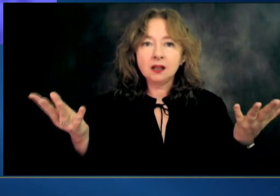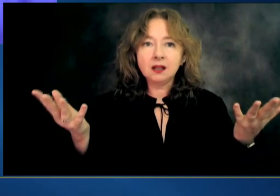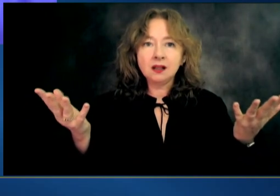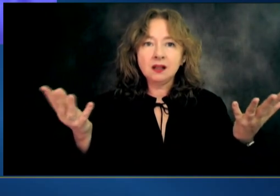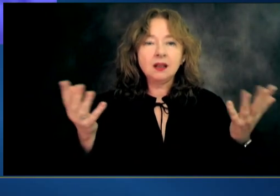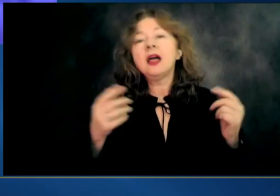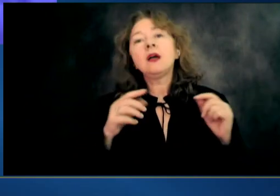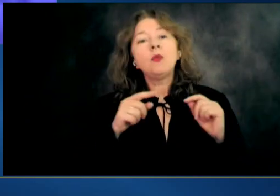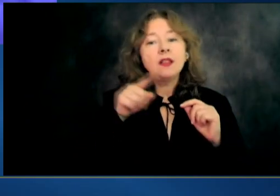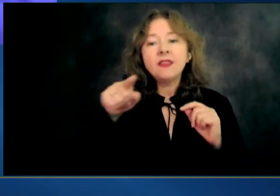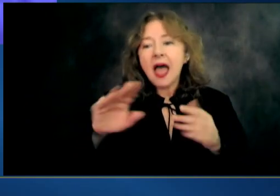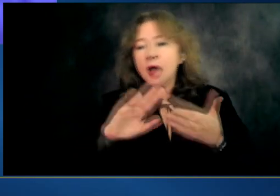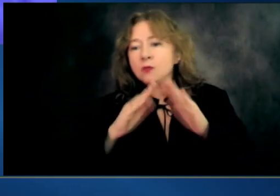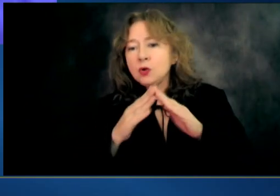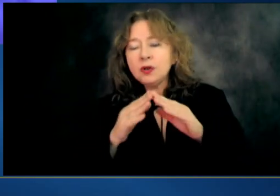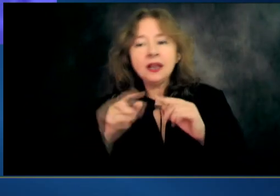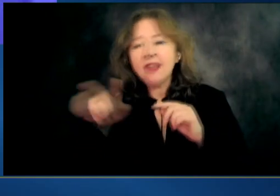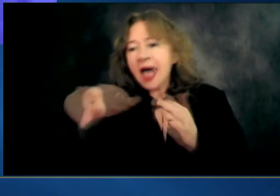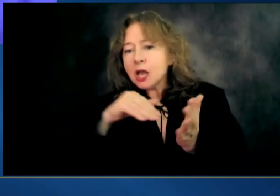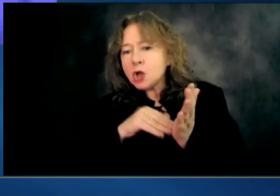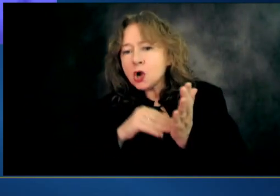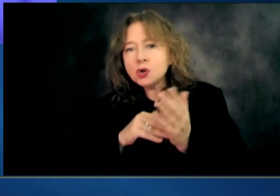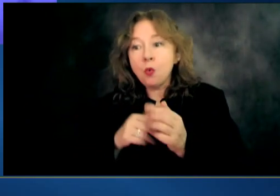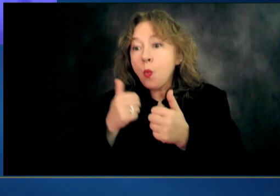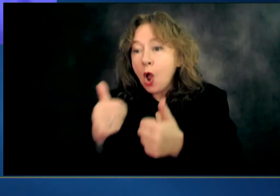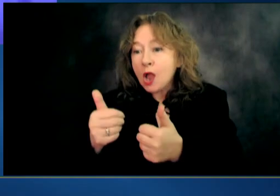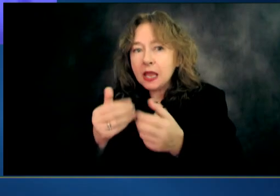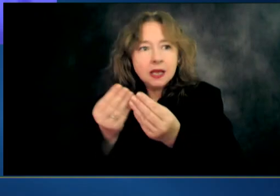one provider's doing, if it's working, that others know about it.